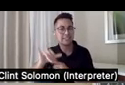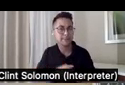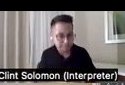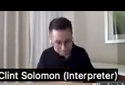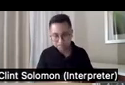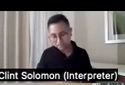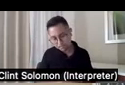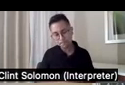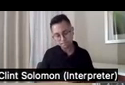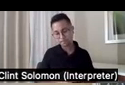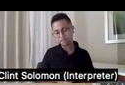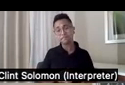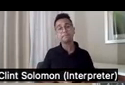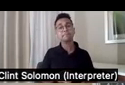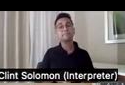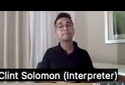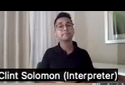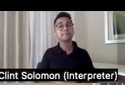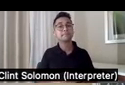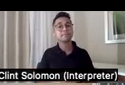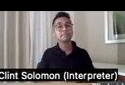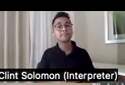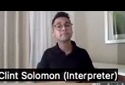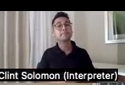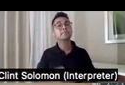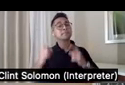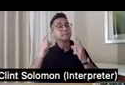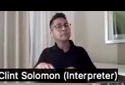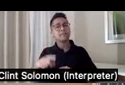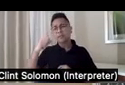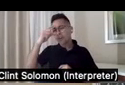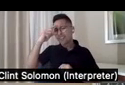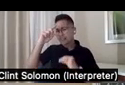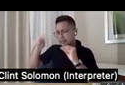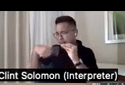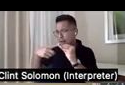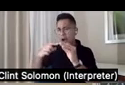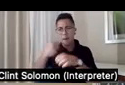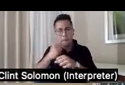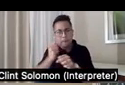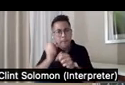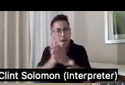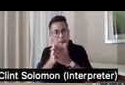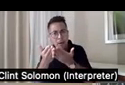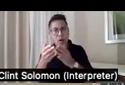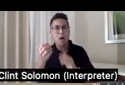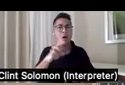so when we're thinking about making books or making story boxes that are about a